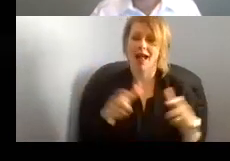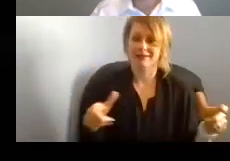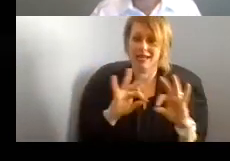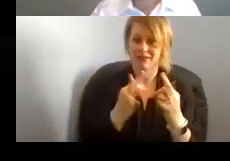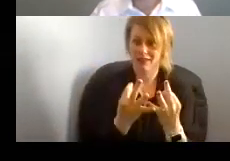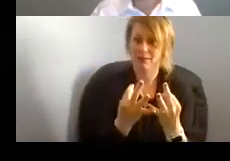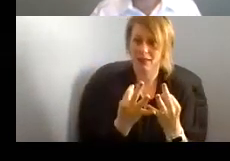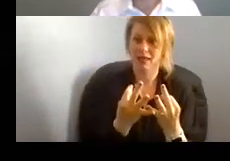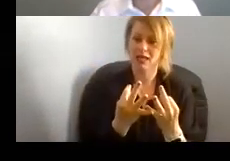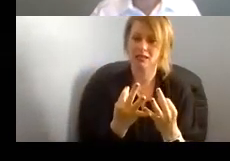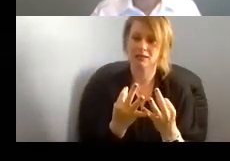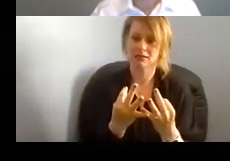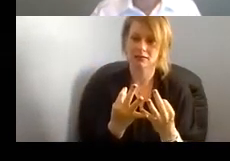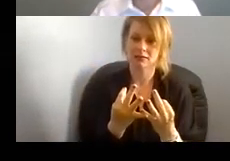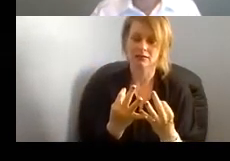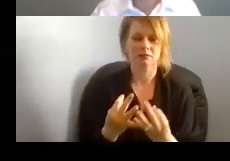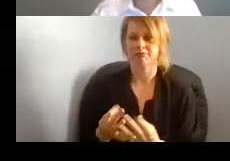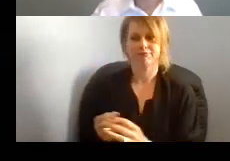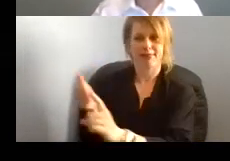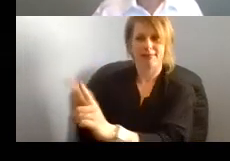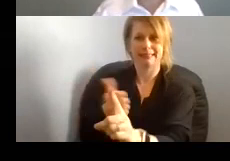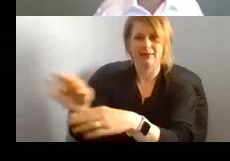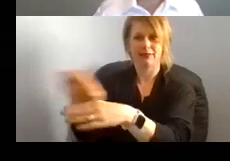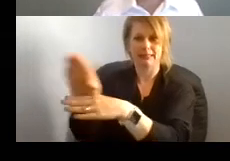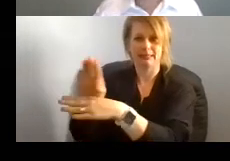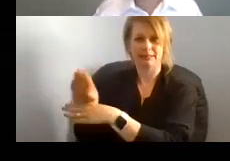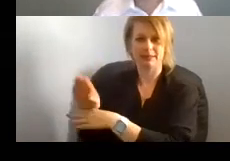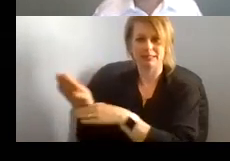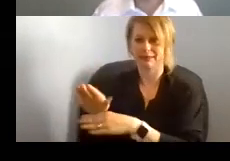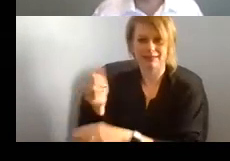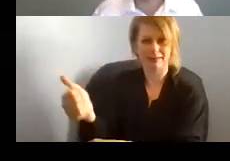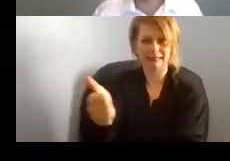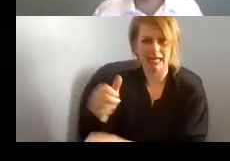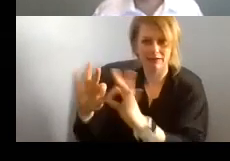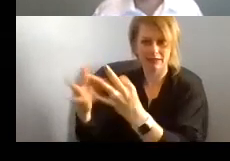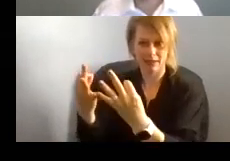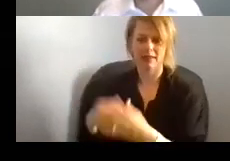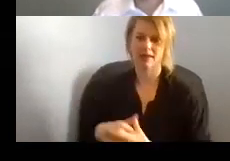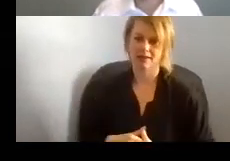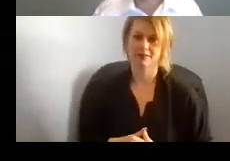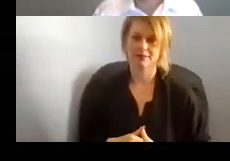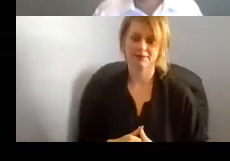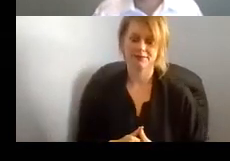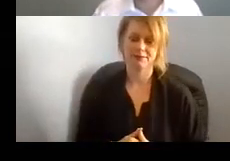to be personally preoccupied with the pandemic and other associated crisis events that may be occurring at the same time,